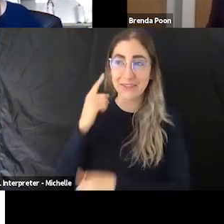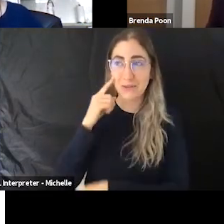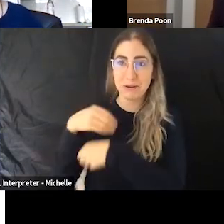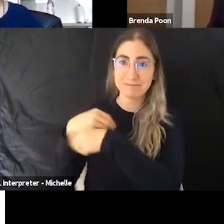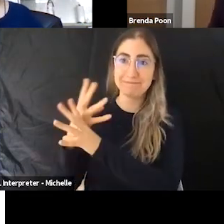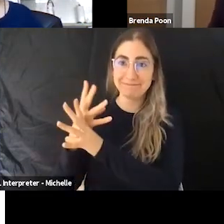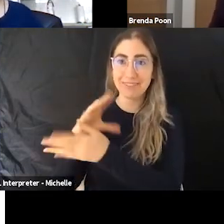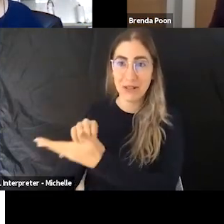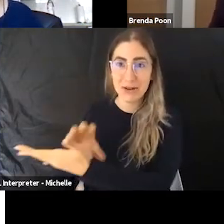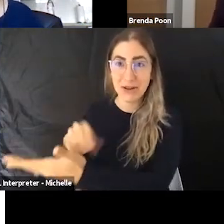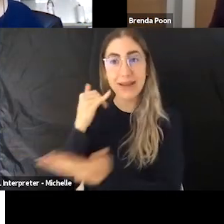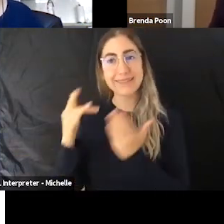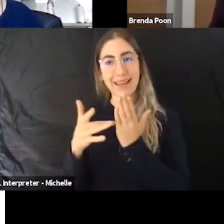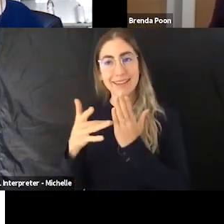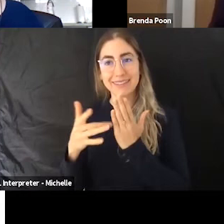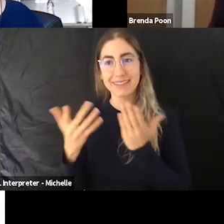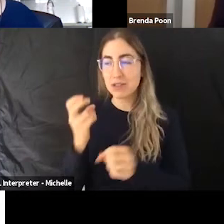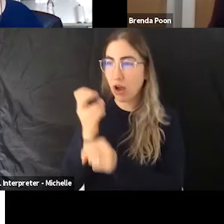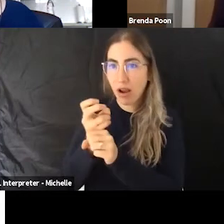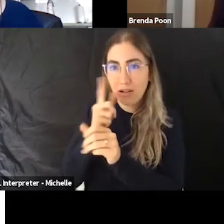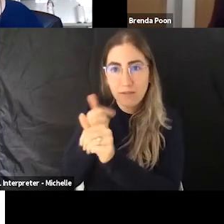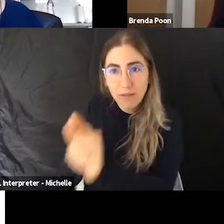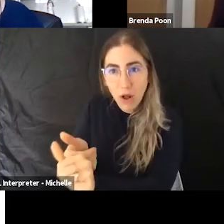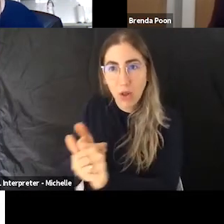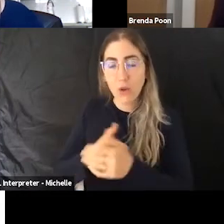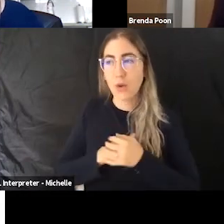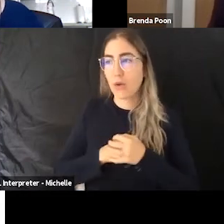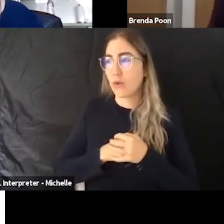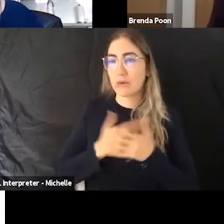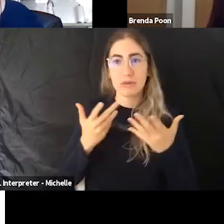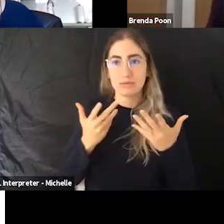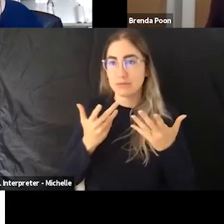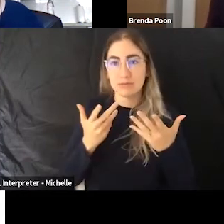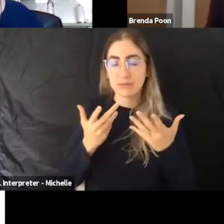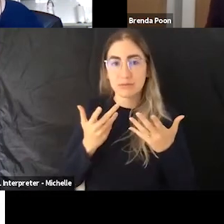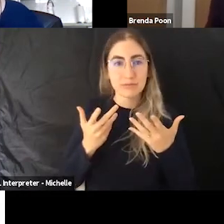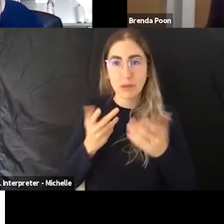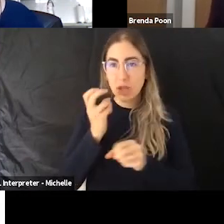PROGRAMS DUE TO CANCELLATIONS AND JUST THAT THERE WERE NO MORE IN-PERSON CLASSES AVAILABLE, WHETHER THAT BE EDUCATIONAL OR RECREATIONAL. THERE WERE A NUMBER OF CHALLENGES ASSOCIATED WITH VIRTUAL LEARNING. GENERALLY SPEAKING, IT WAS HARDER TO FOLLOW AUDIO-FOCUSED CLASSES,